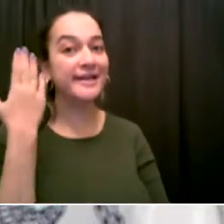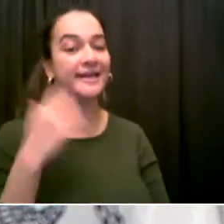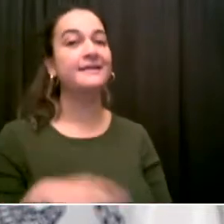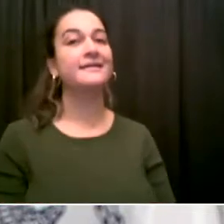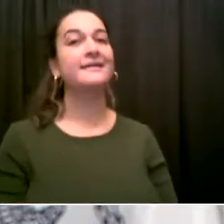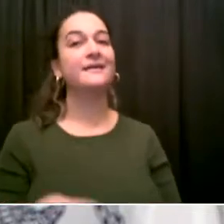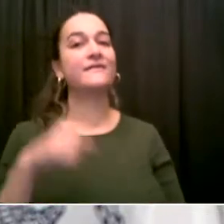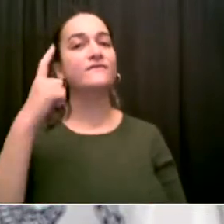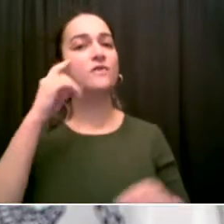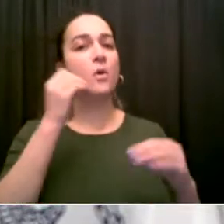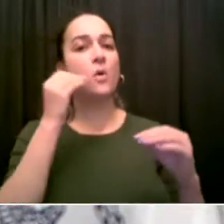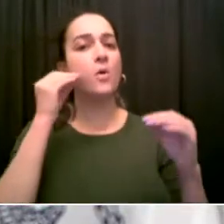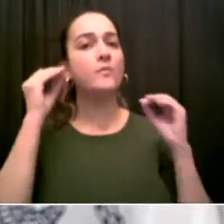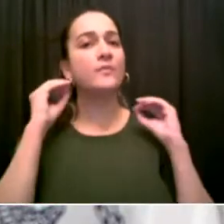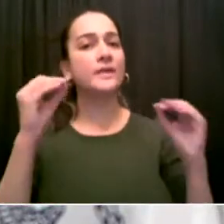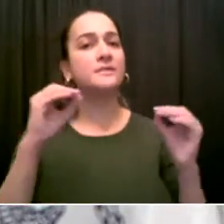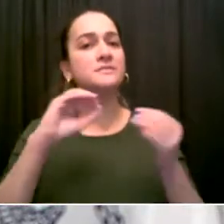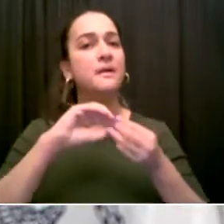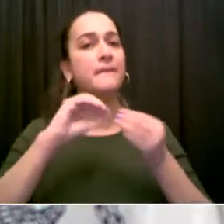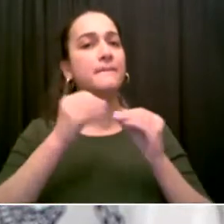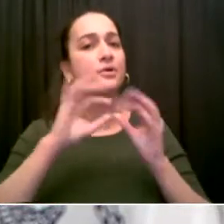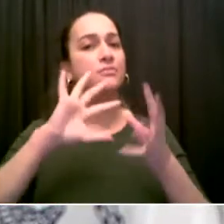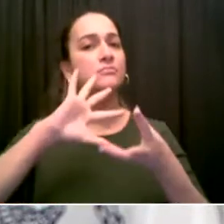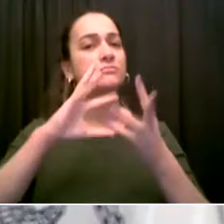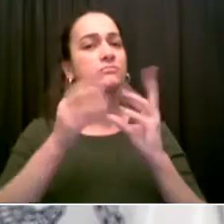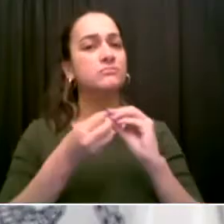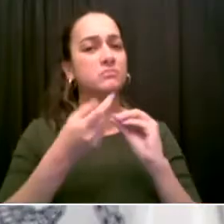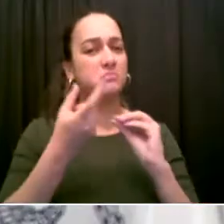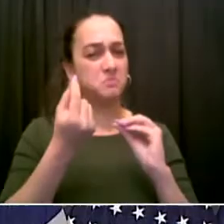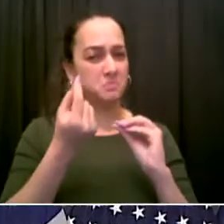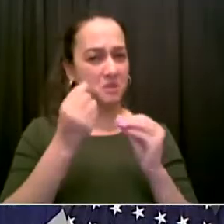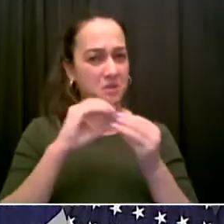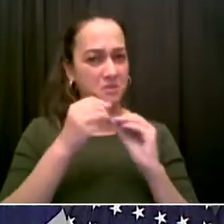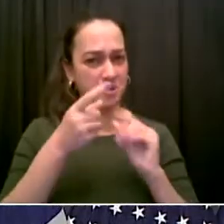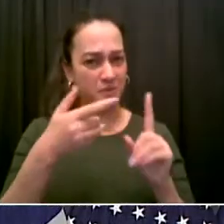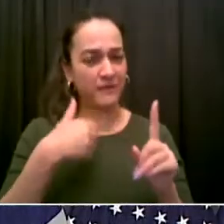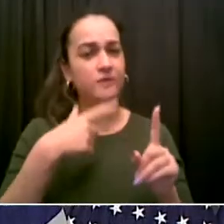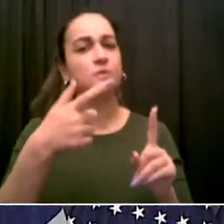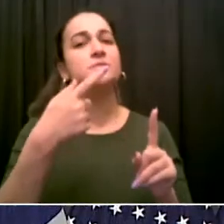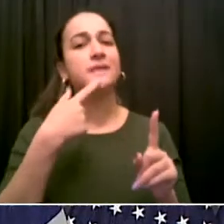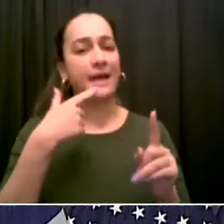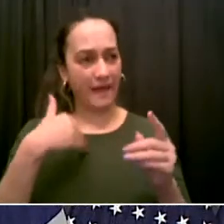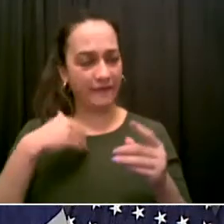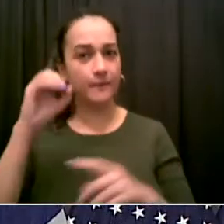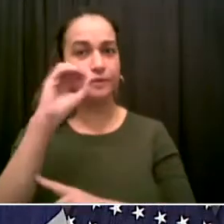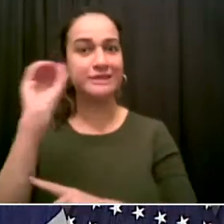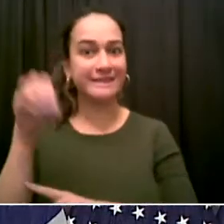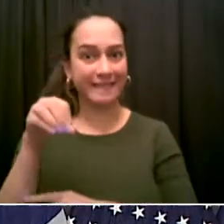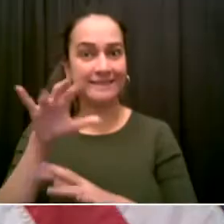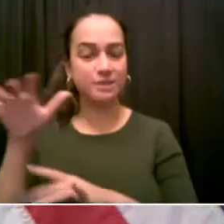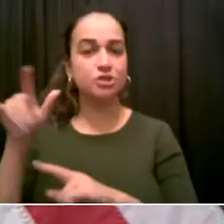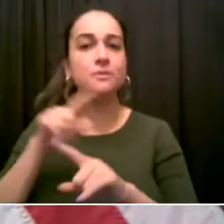HOMELESS INFORMATION THAT YOU GAVE OUT, COULD WE GET THE CTAUAL NUMBERS?